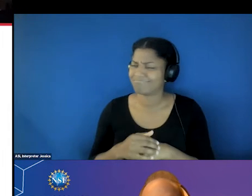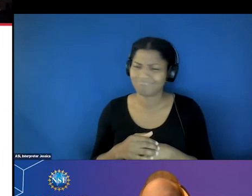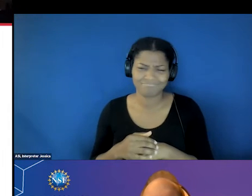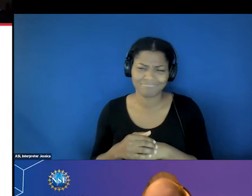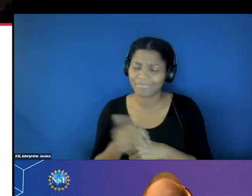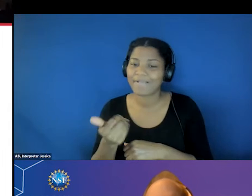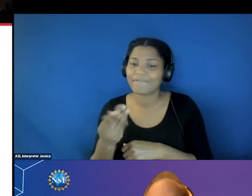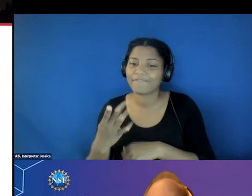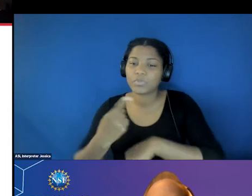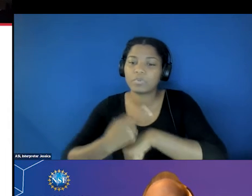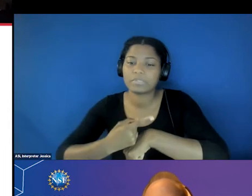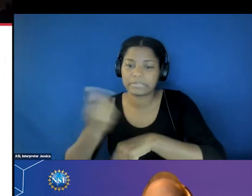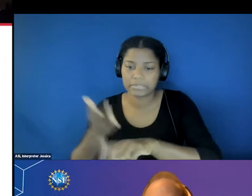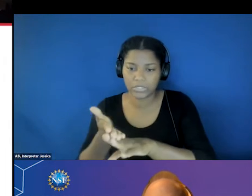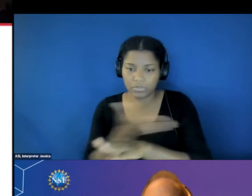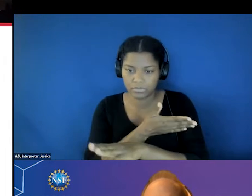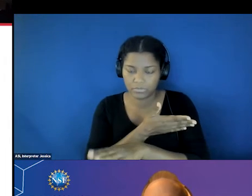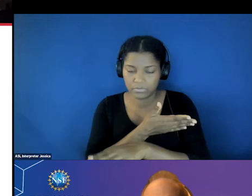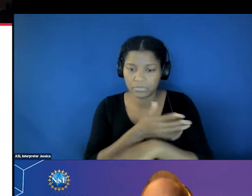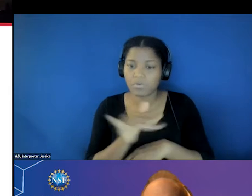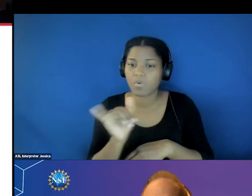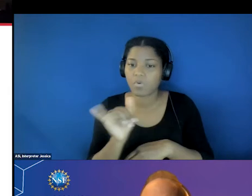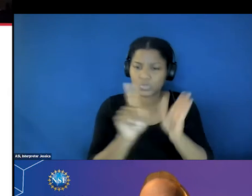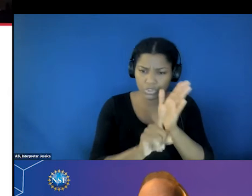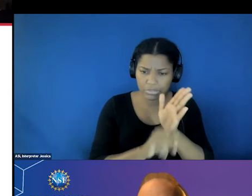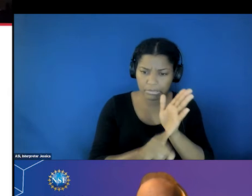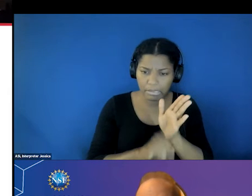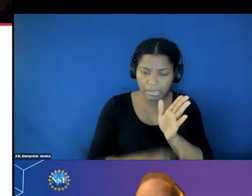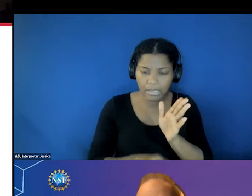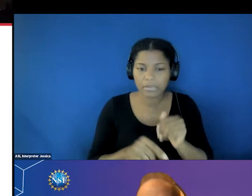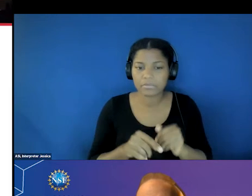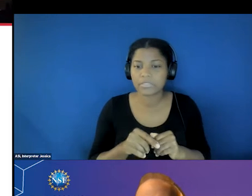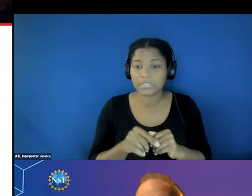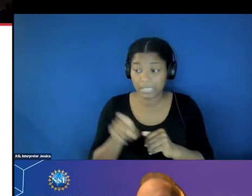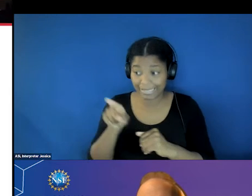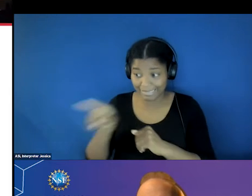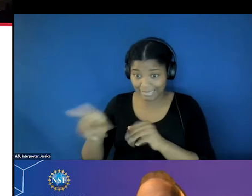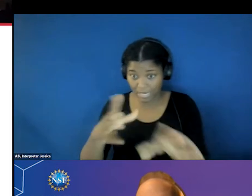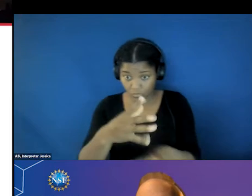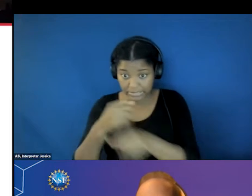And check the proposal that is reviewed, that is received I should say, at NSF.